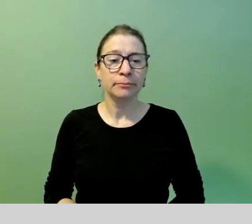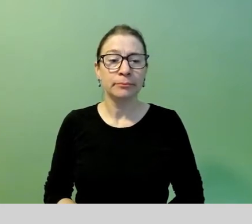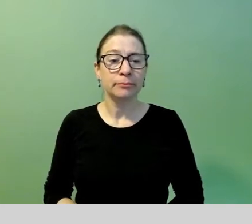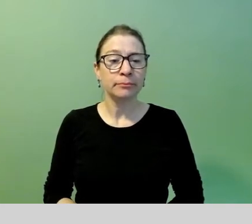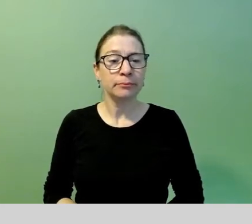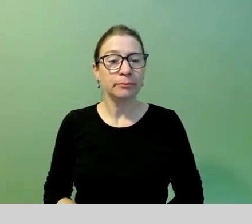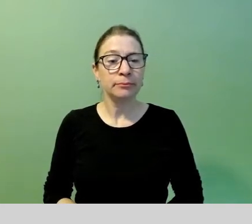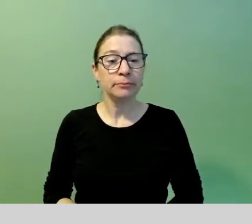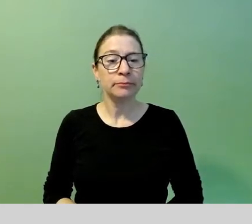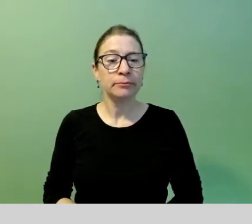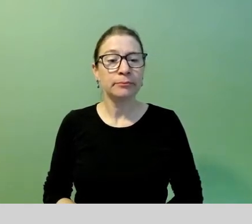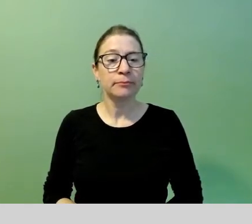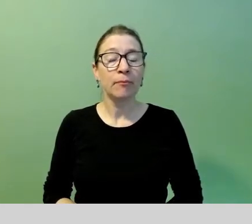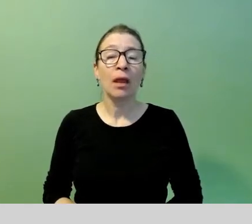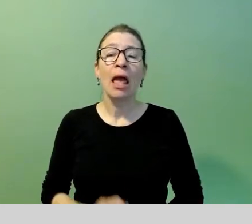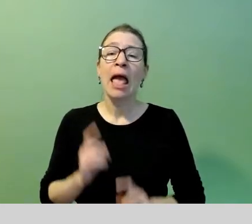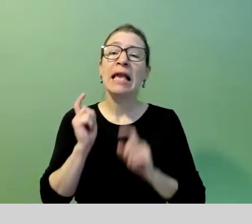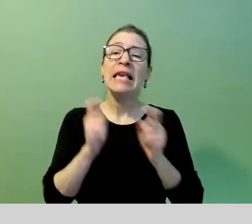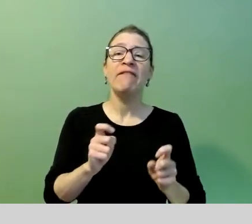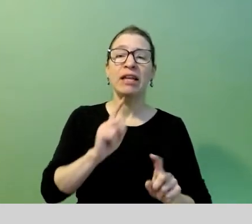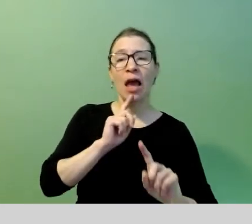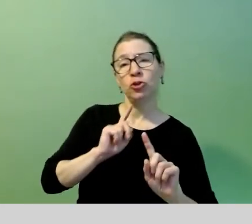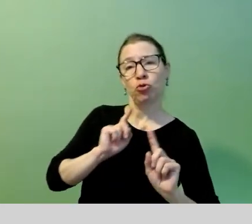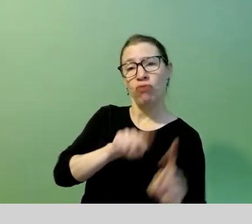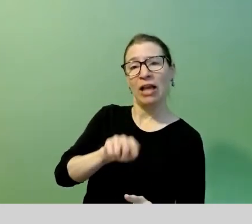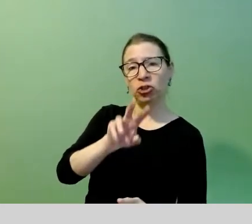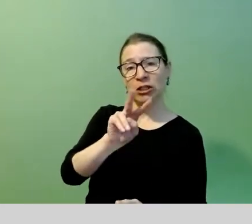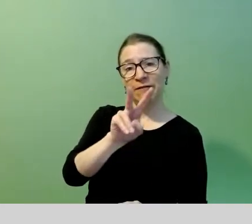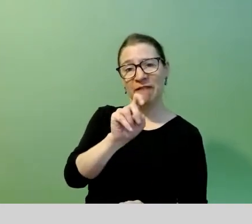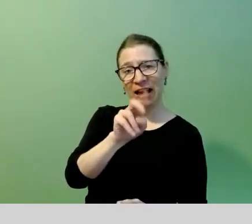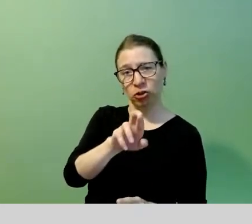We'll give it a direction vector, and speed as class attributes.